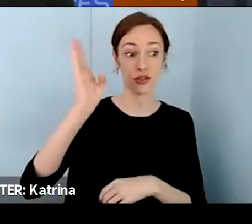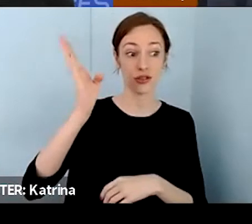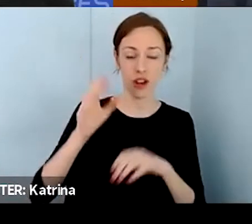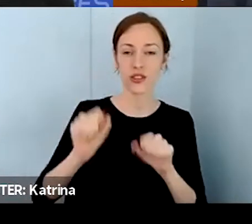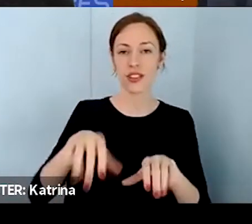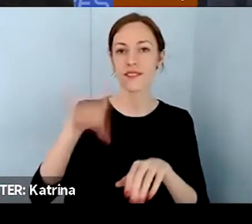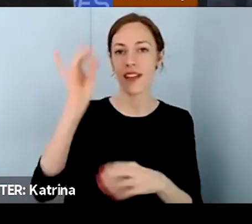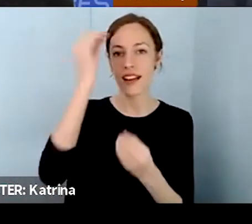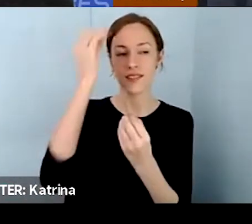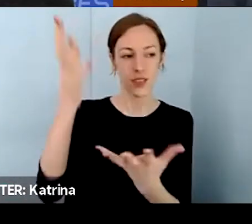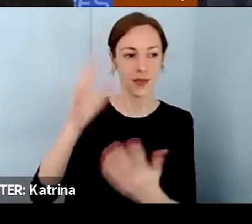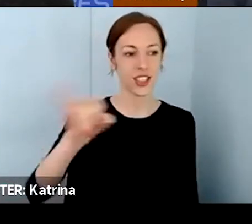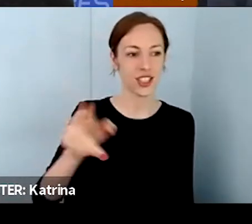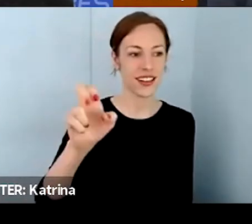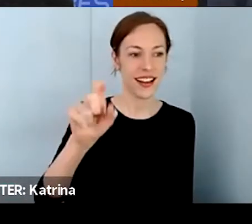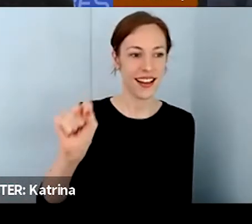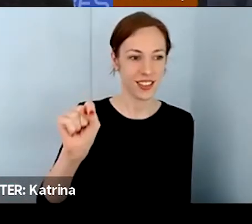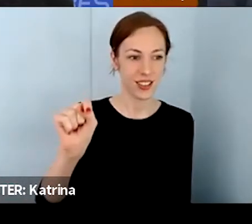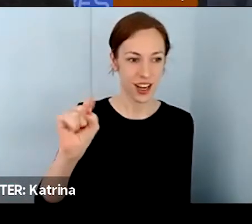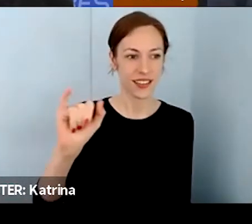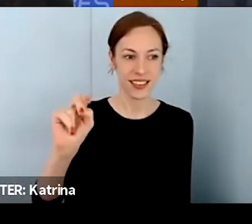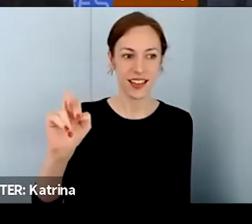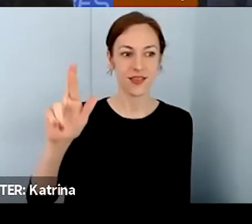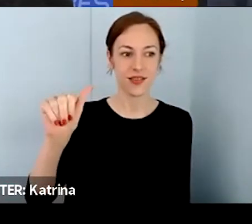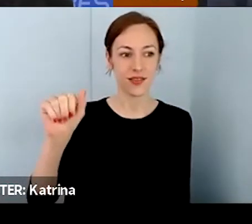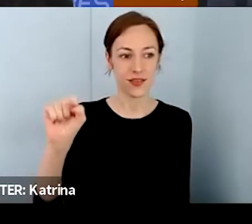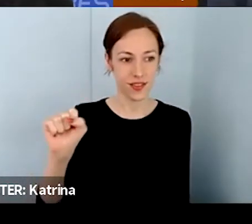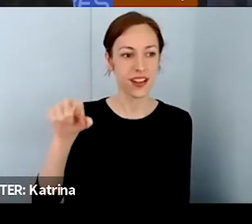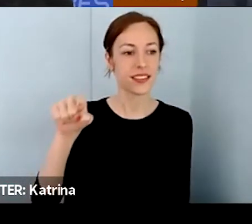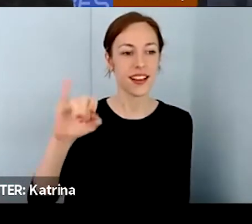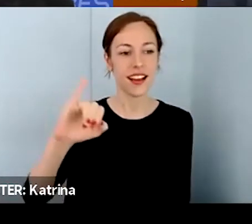You can see our full spring calendar of talks there as well.